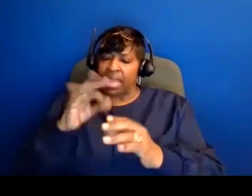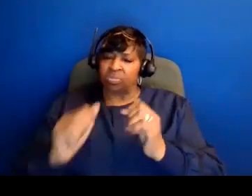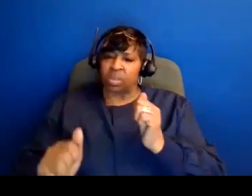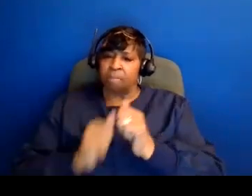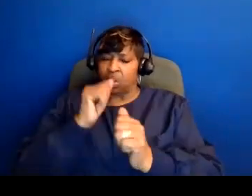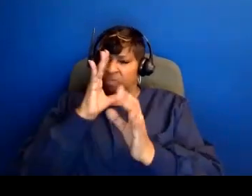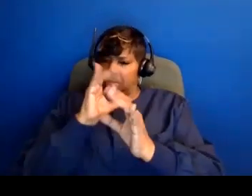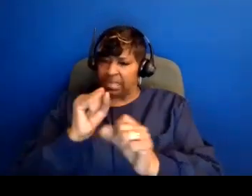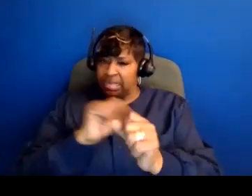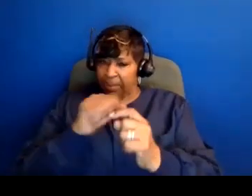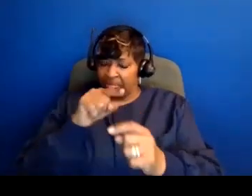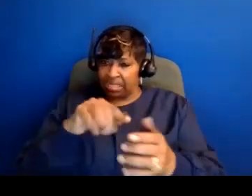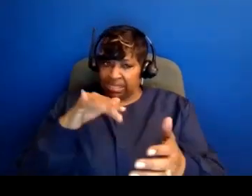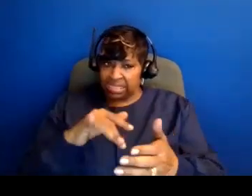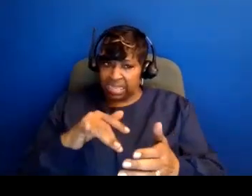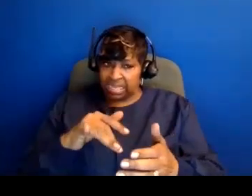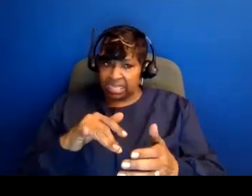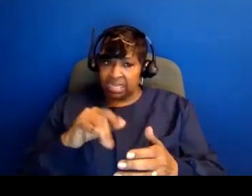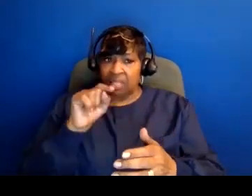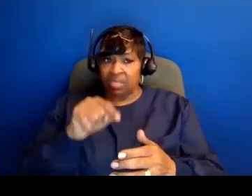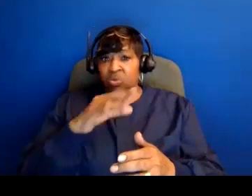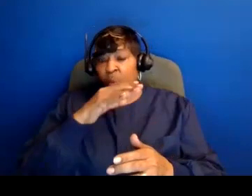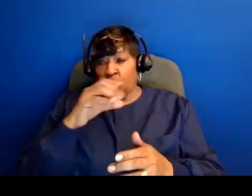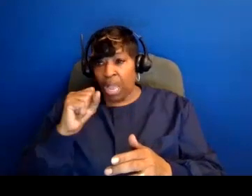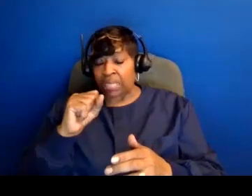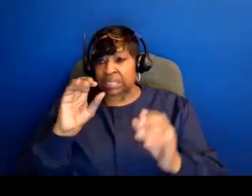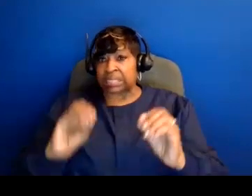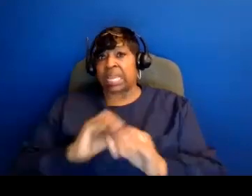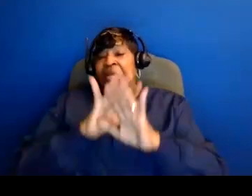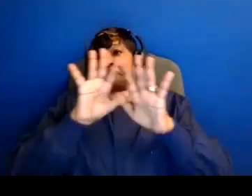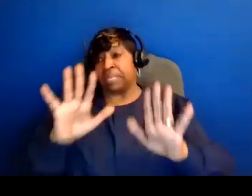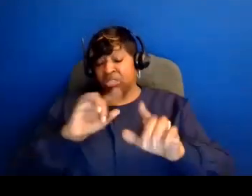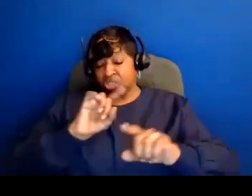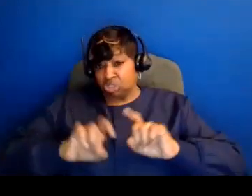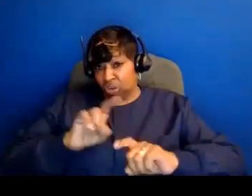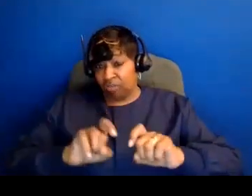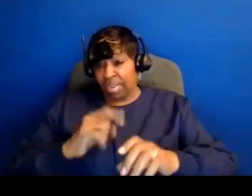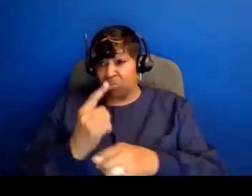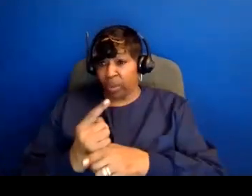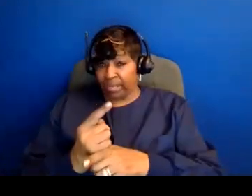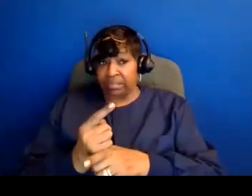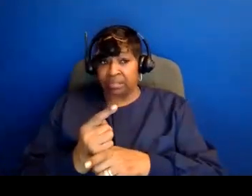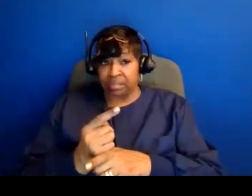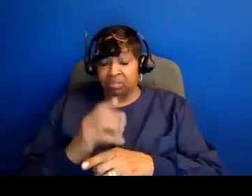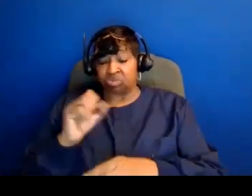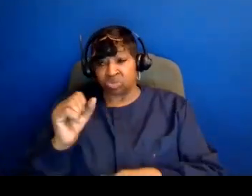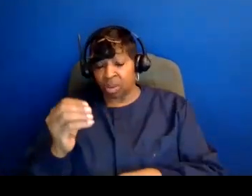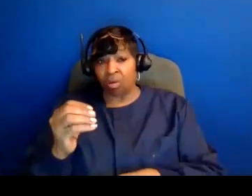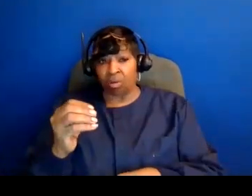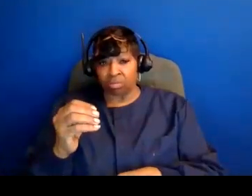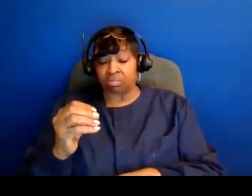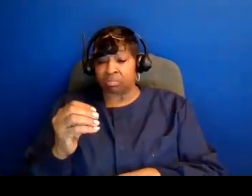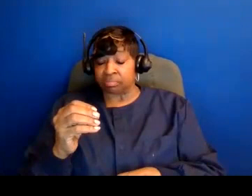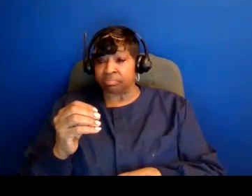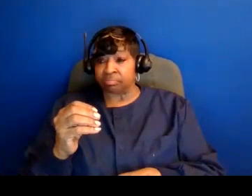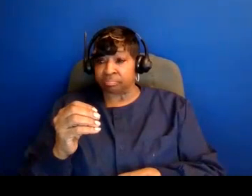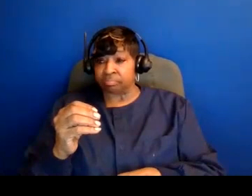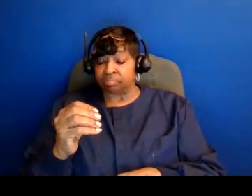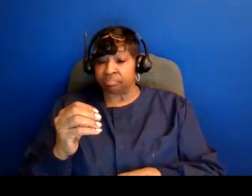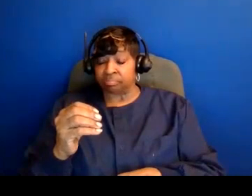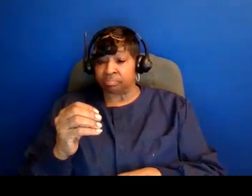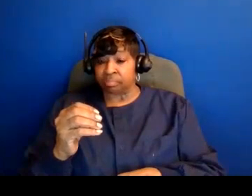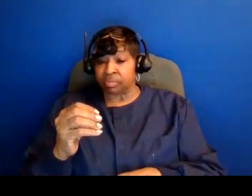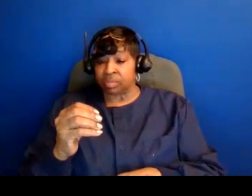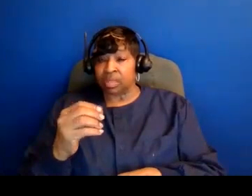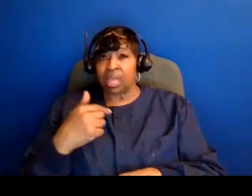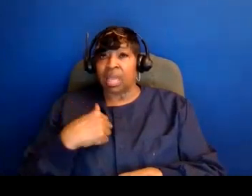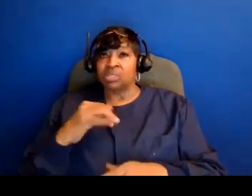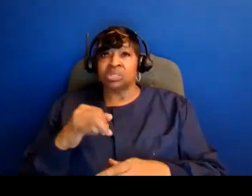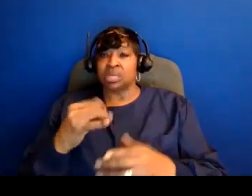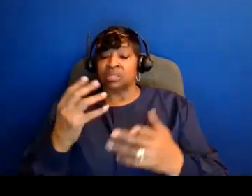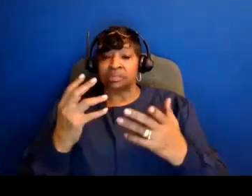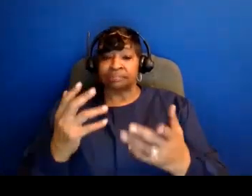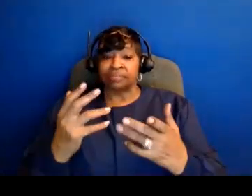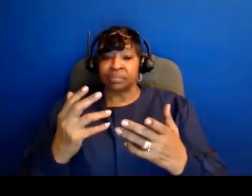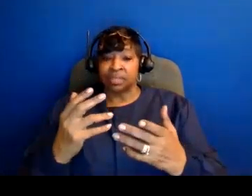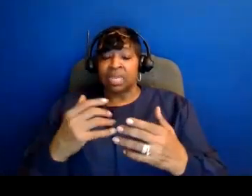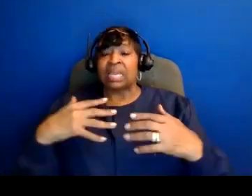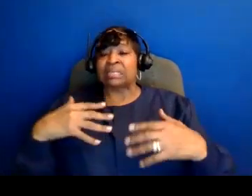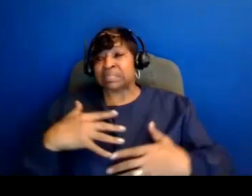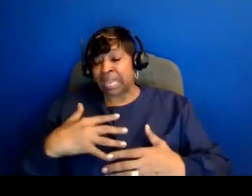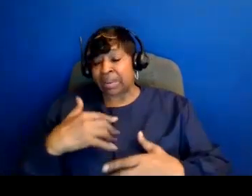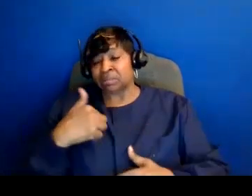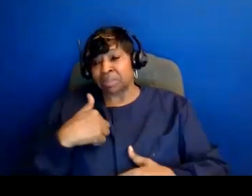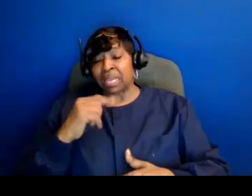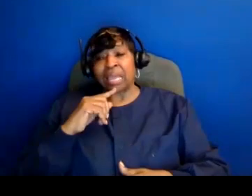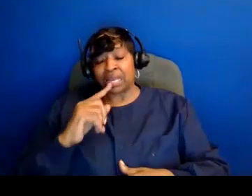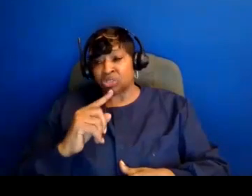lauravanpuymbrouck: And these findings suggest that a large proportion of practicing us. Physicians might hold biased or stigma stigmatized, stigmatized perceptions of people with disability. But you know what I find the most intriguing about this study.